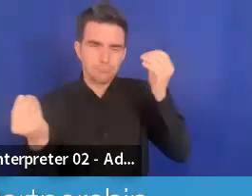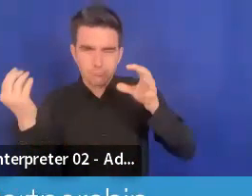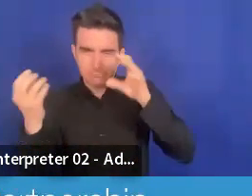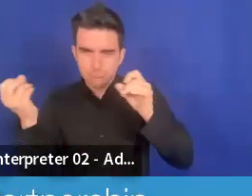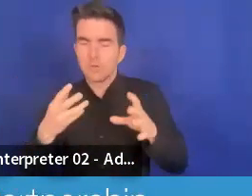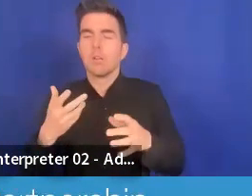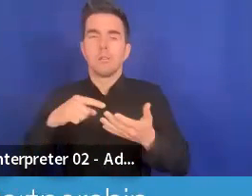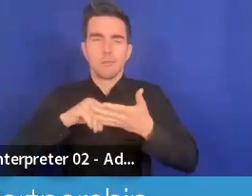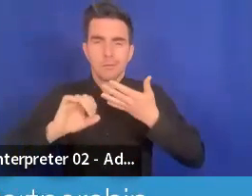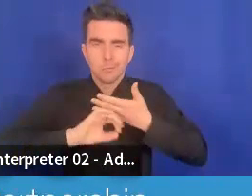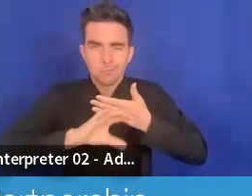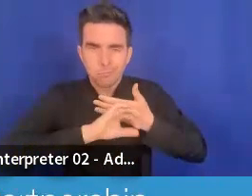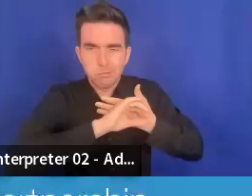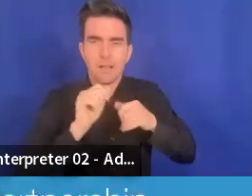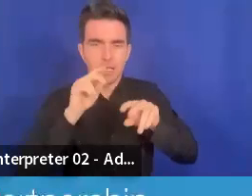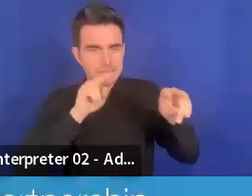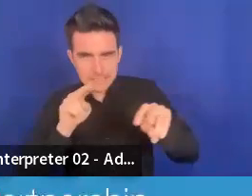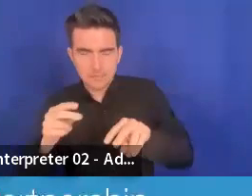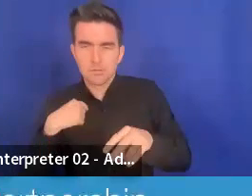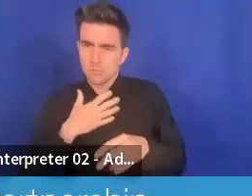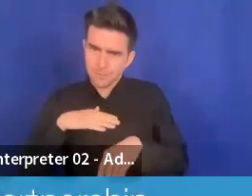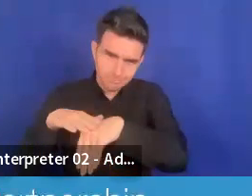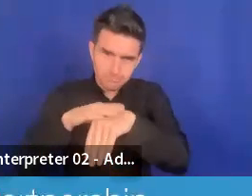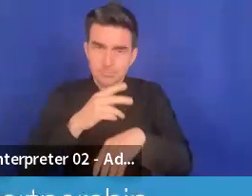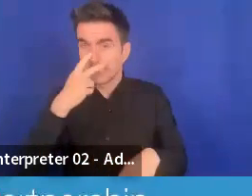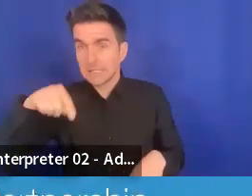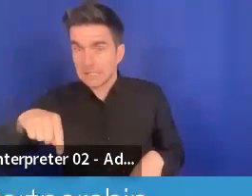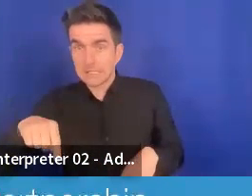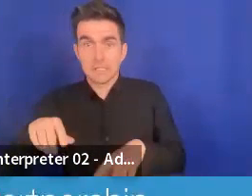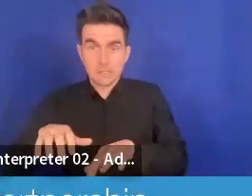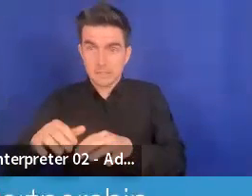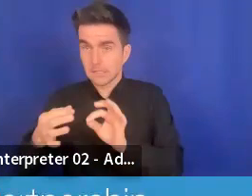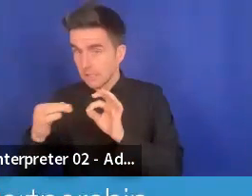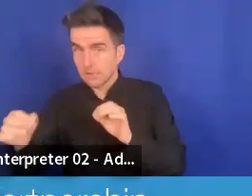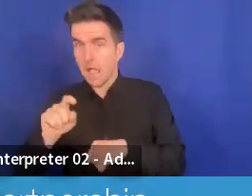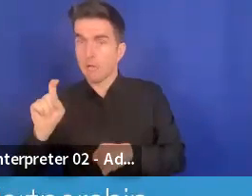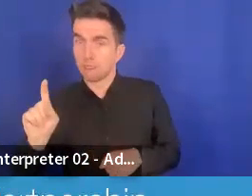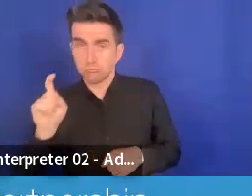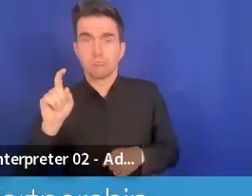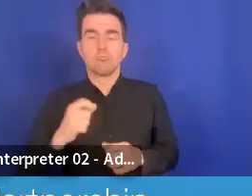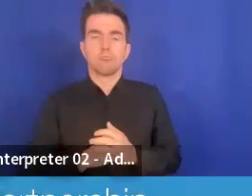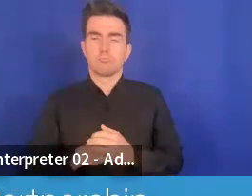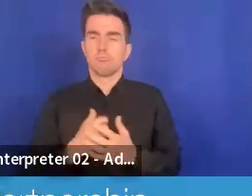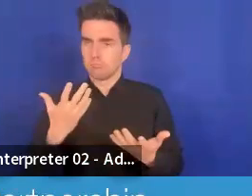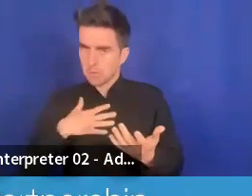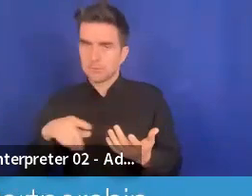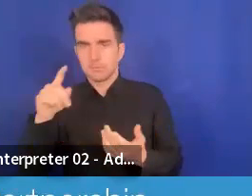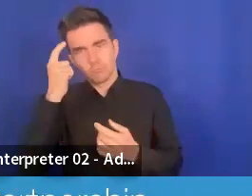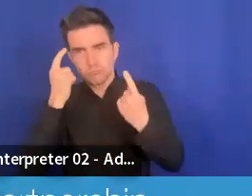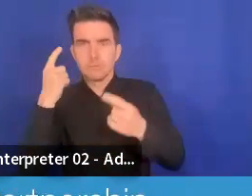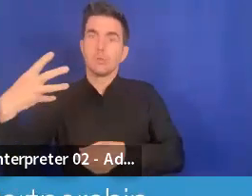the final briefing being hosted by UHC2023 on April 23 24th on the multistakeholder hearing